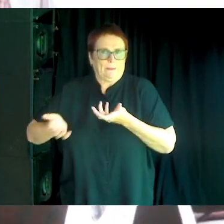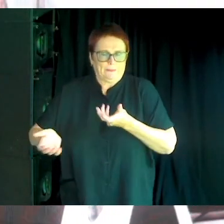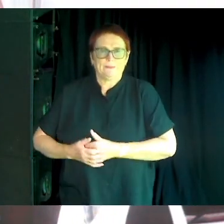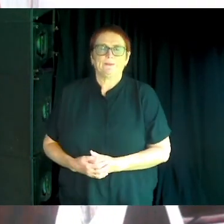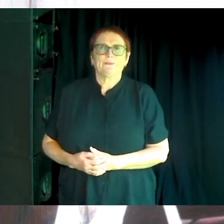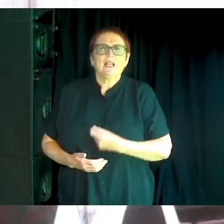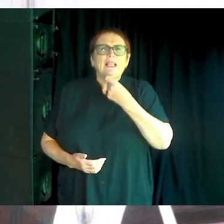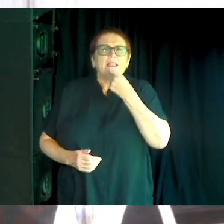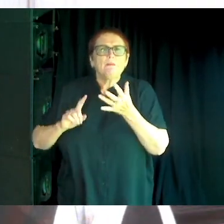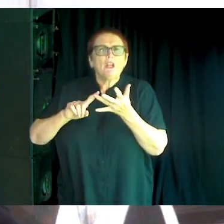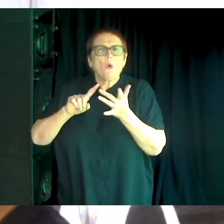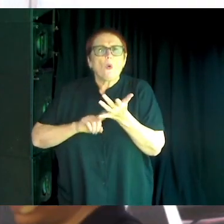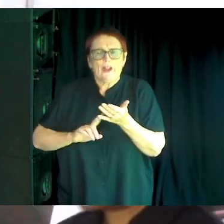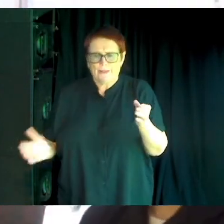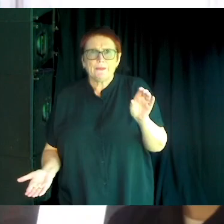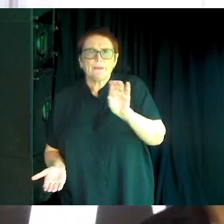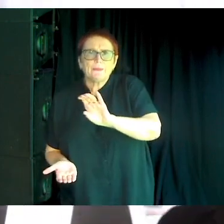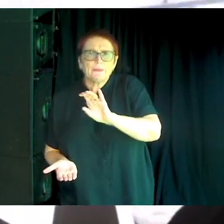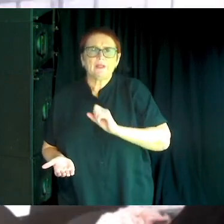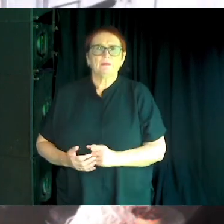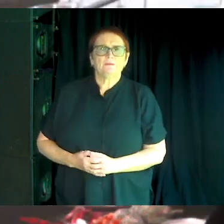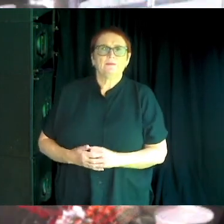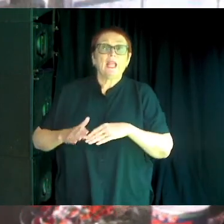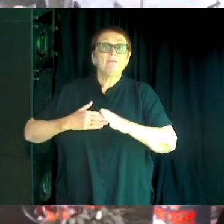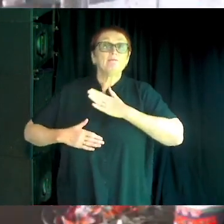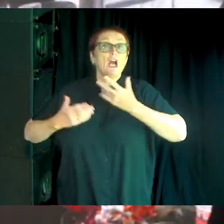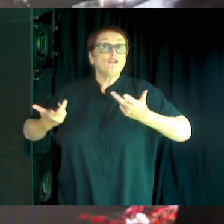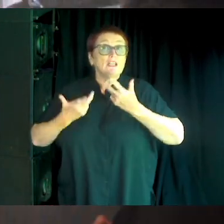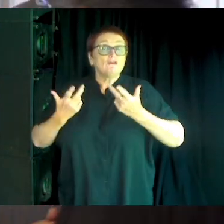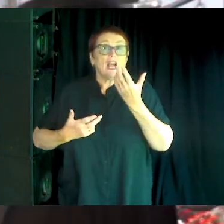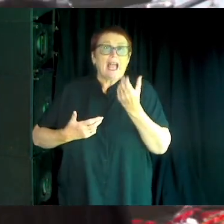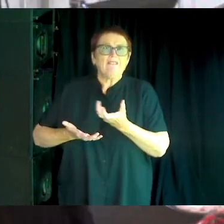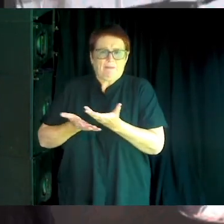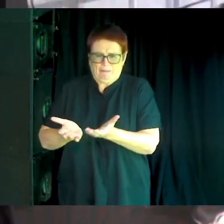bit of oil normally in the restaurant we have a bigger work than this one